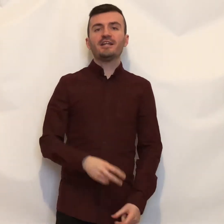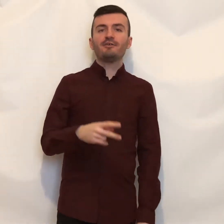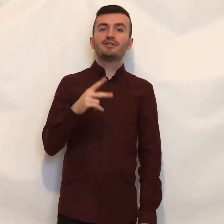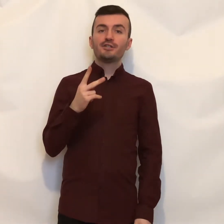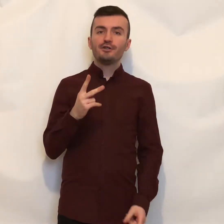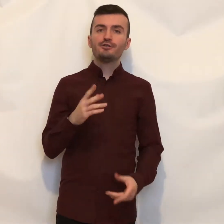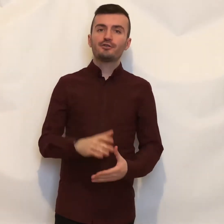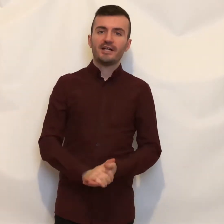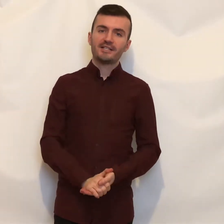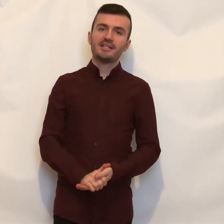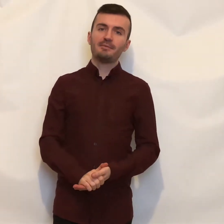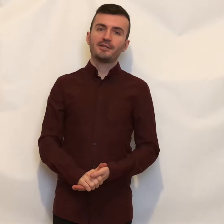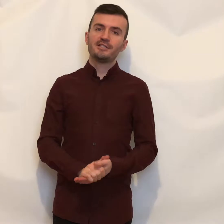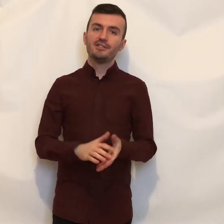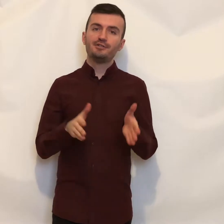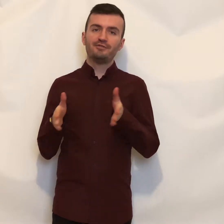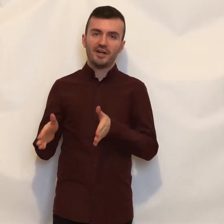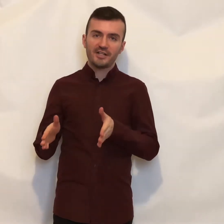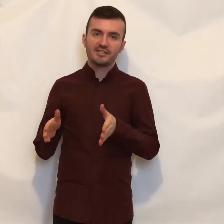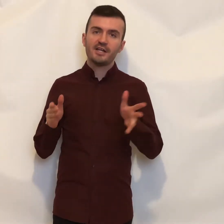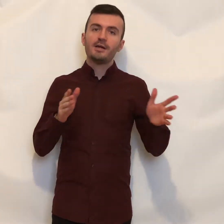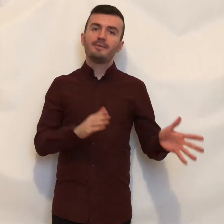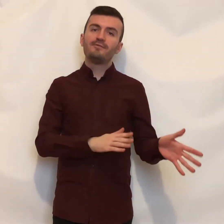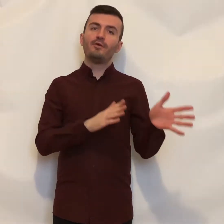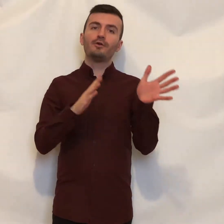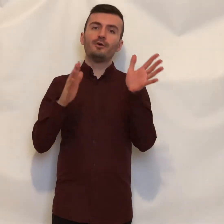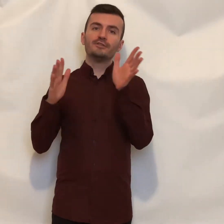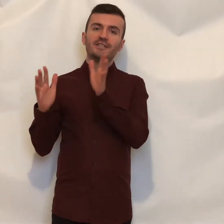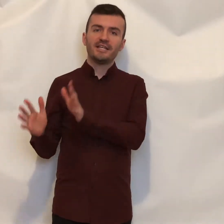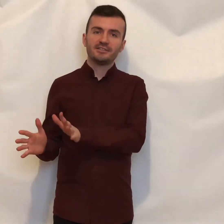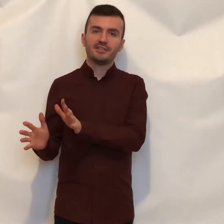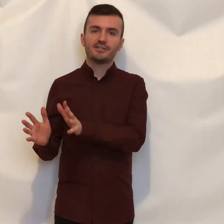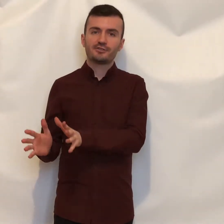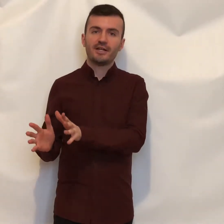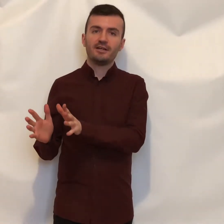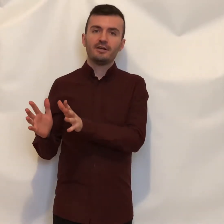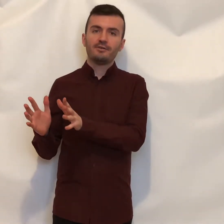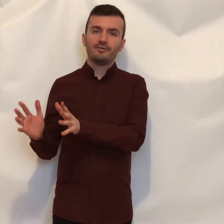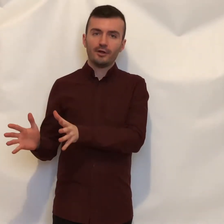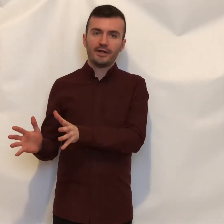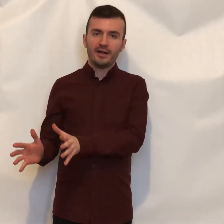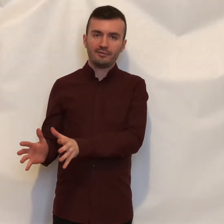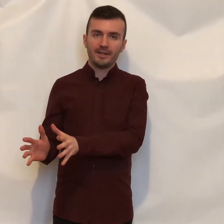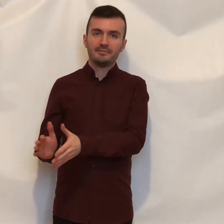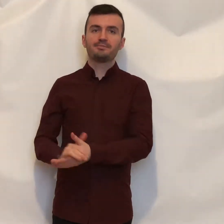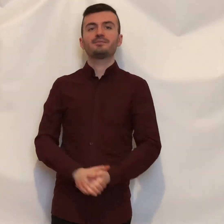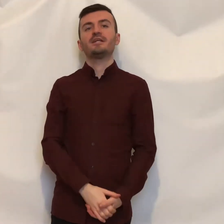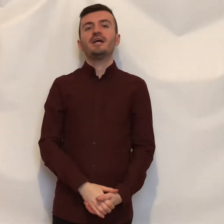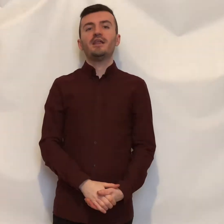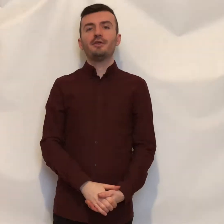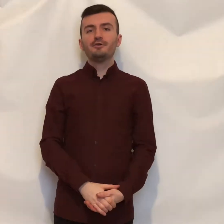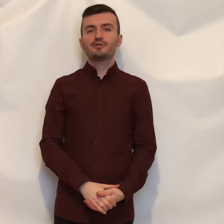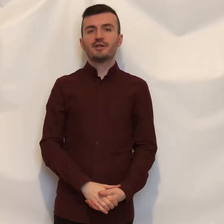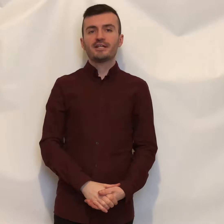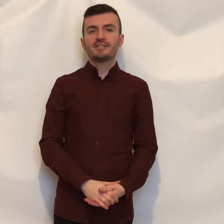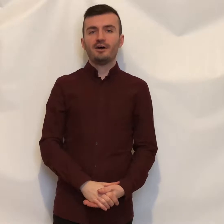now there are two tricks that I will teach you first before launching into the straight, full-on alphabet those tricks are